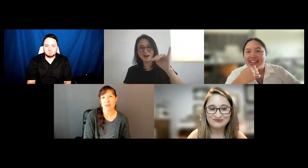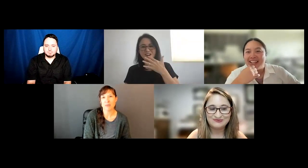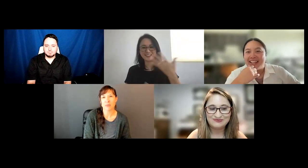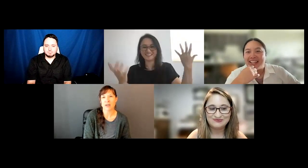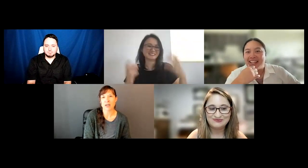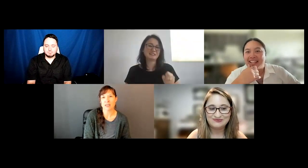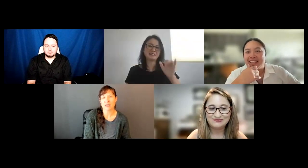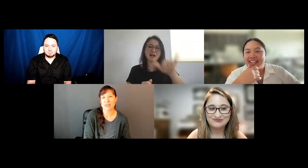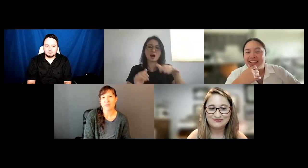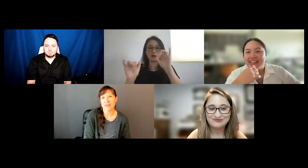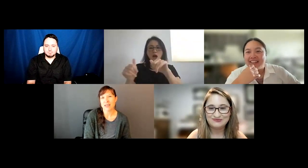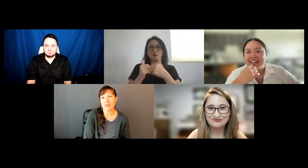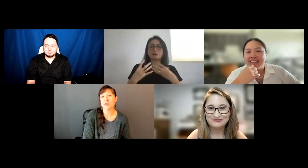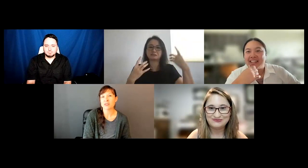Those are very Miami colors to me.